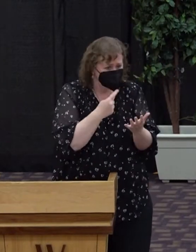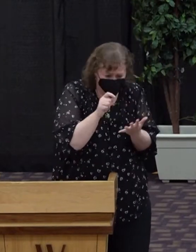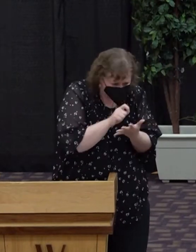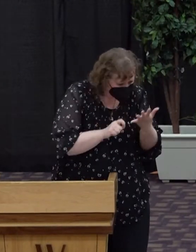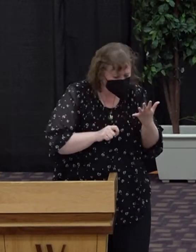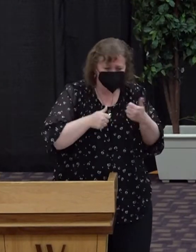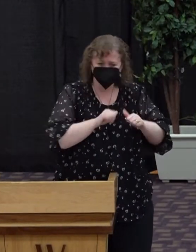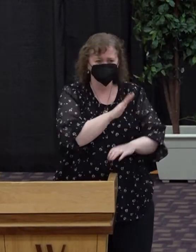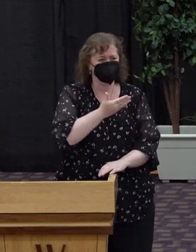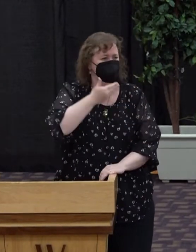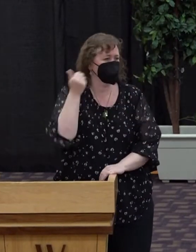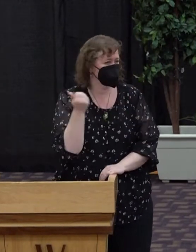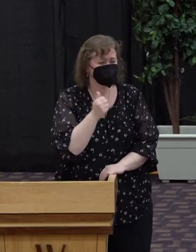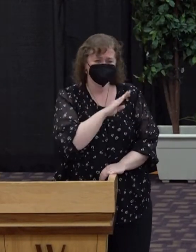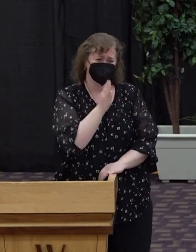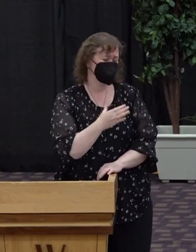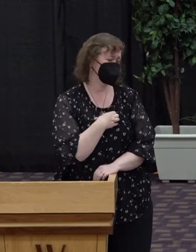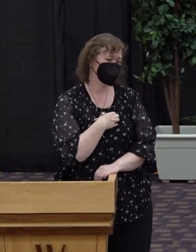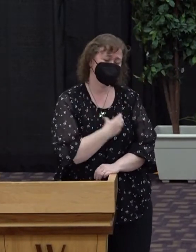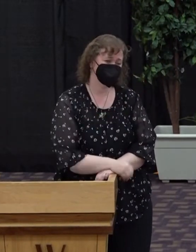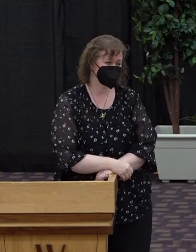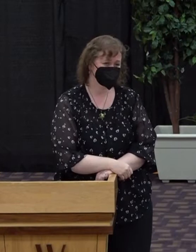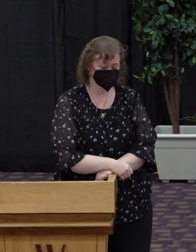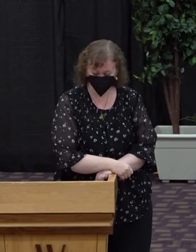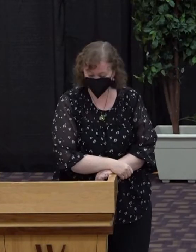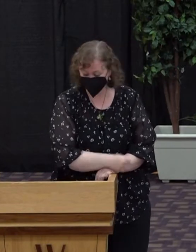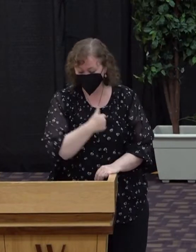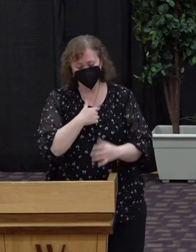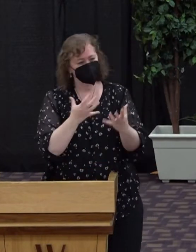They work really hard too, and always try their best.